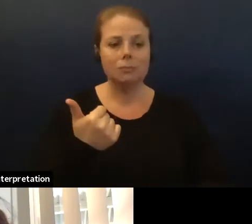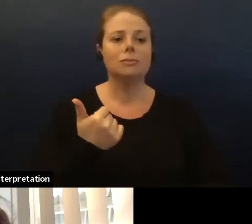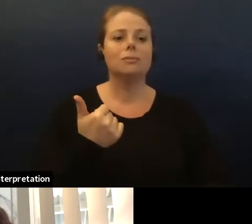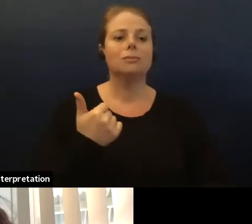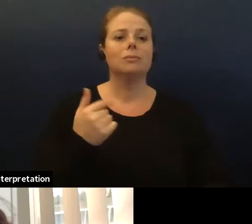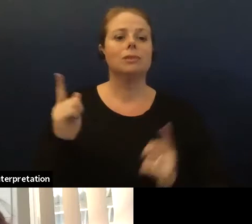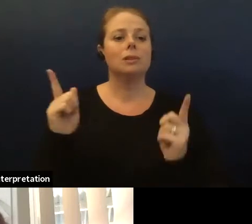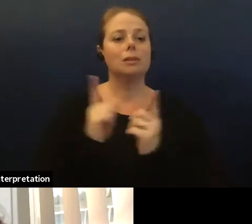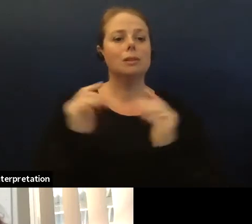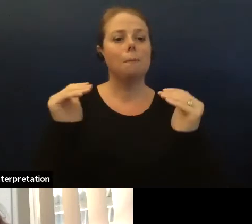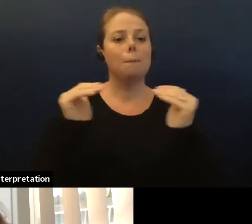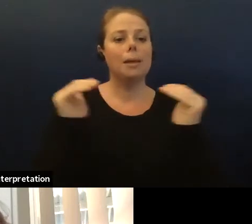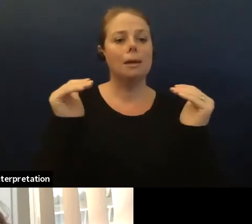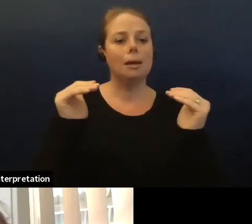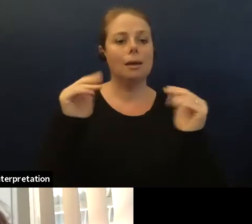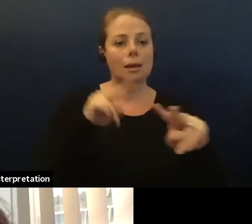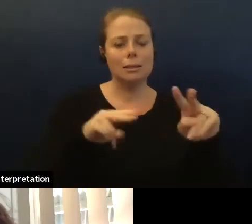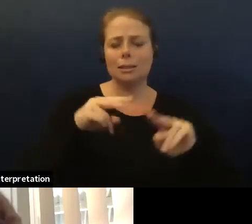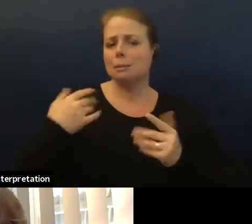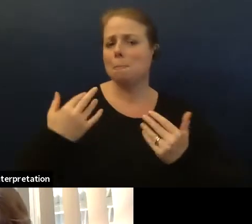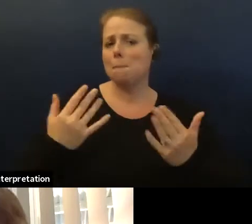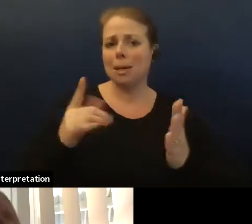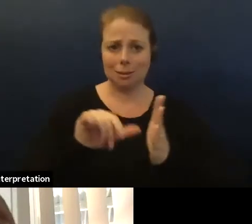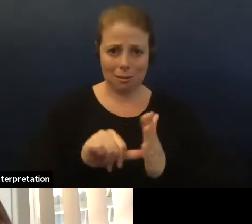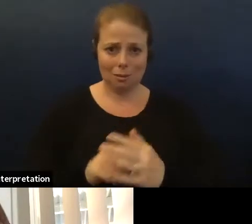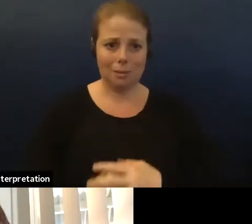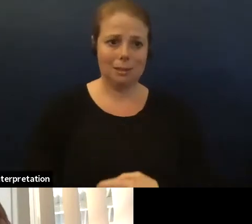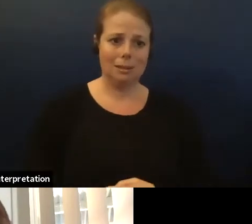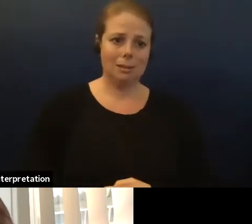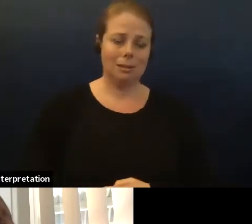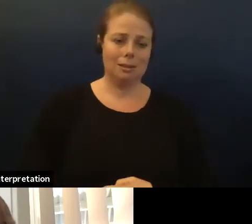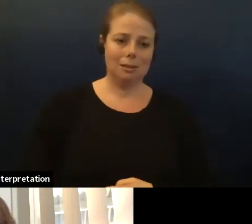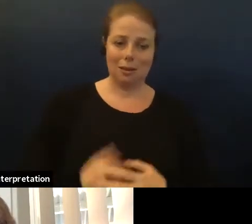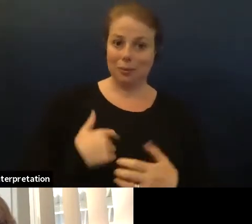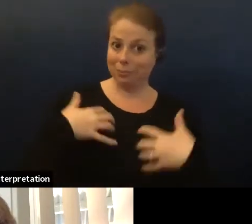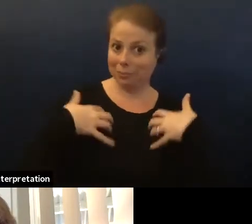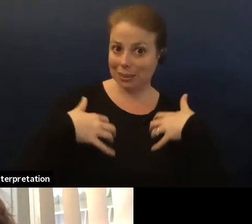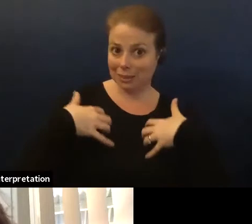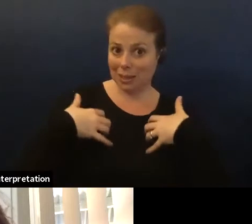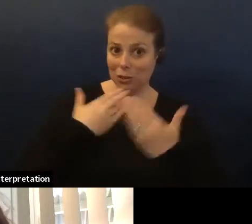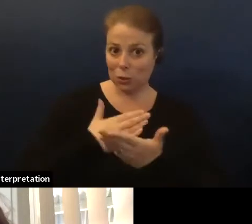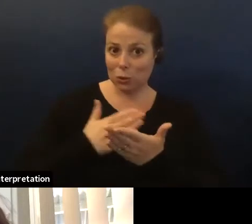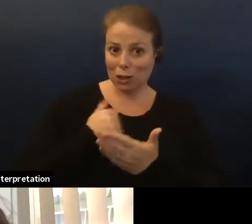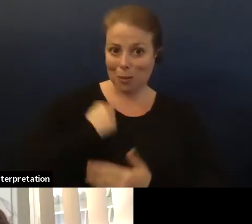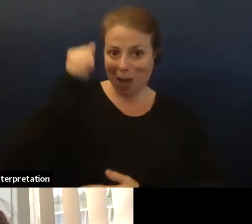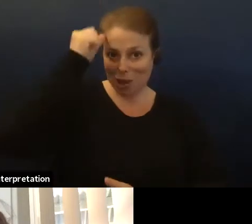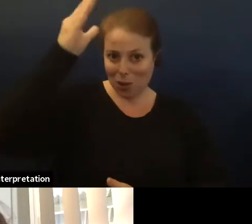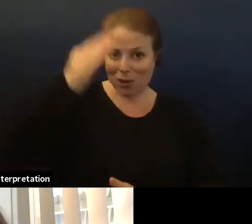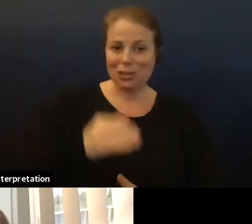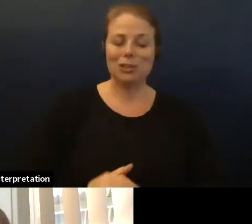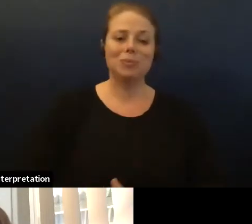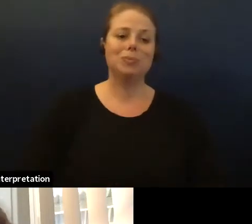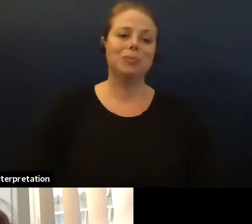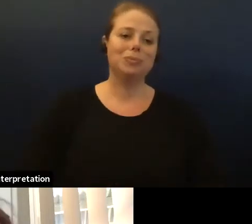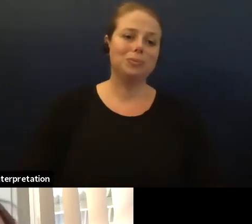many times and I look forward to sharing that knowledge. My physical description I've got